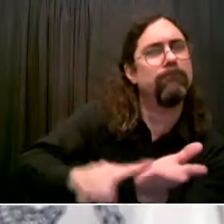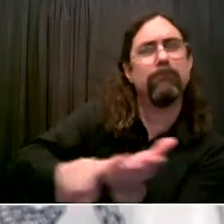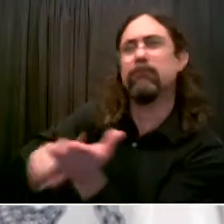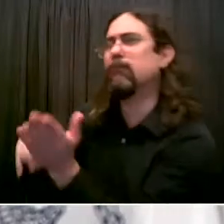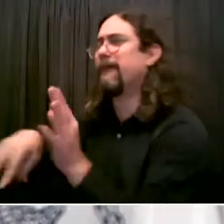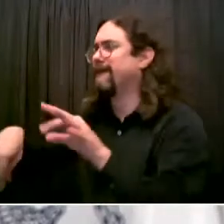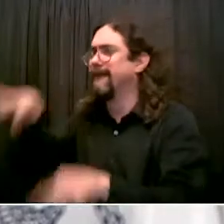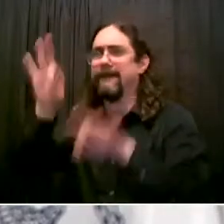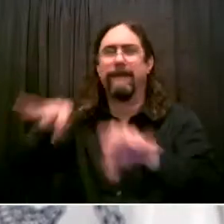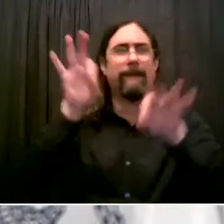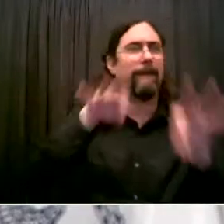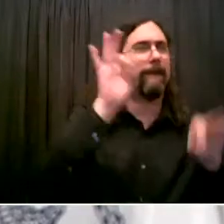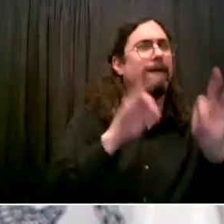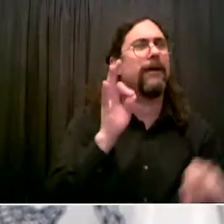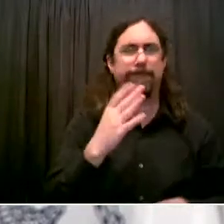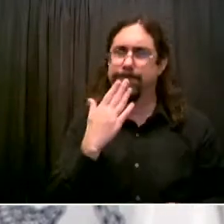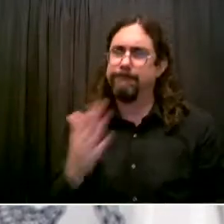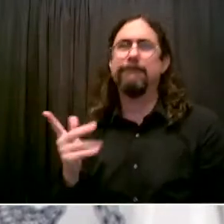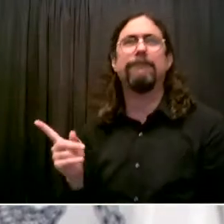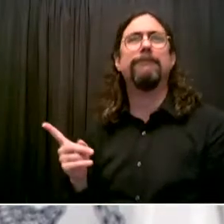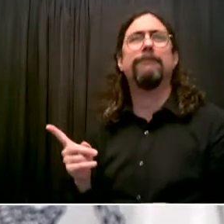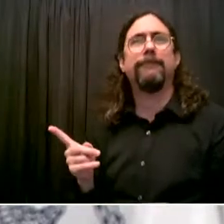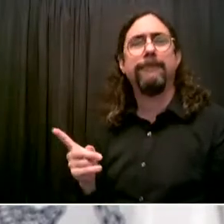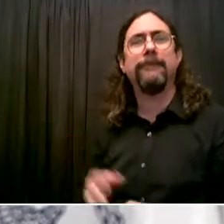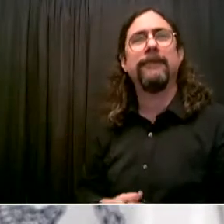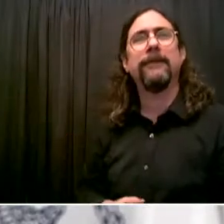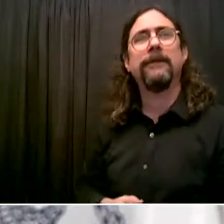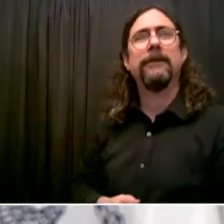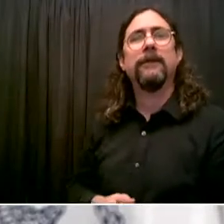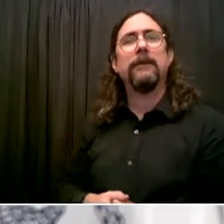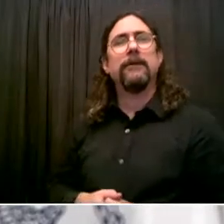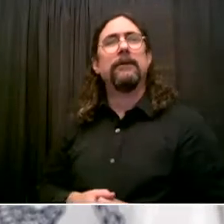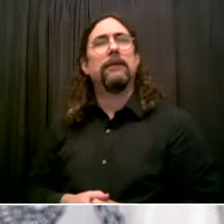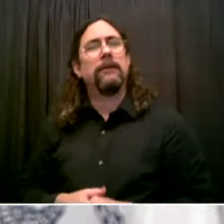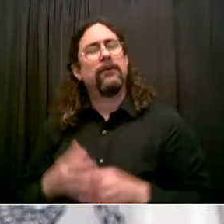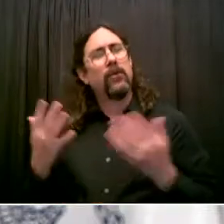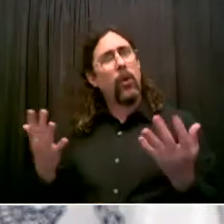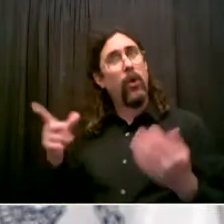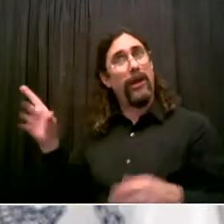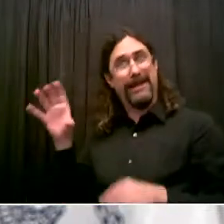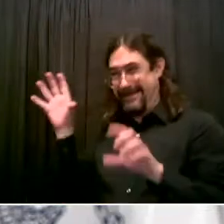THE MORE THAT THOSE FOLKS RECOGNIZE THAT